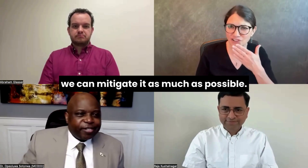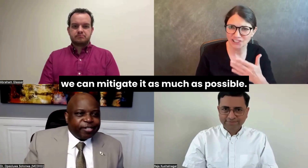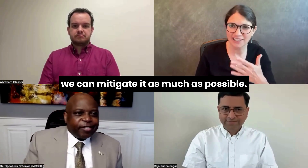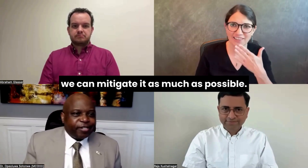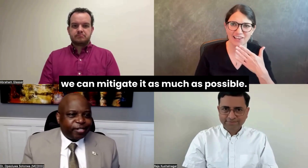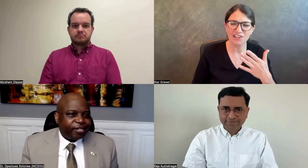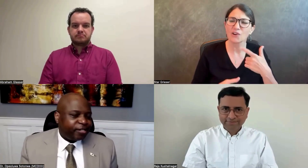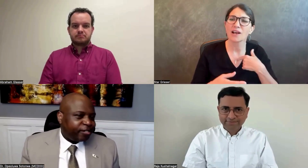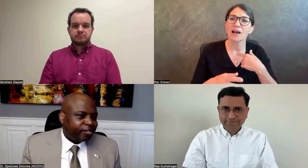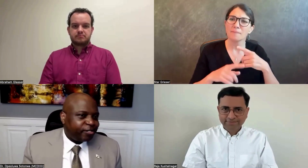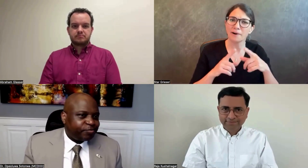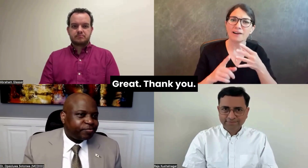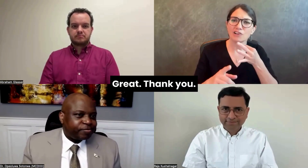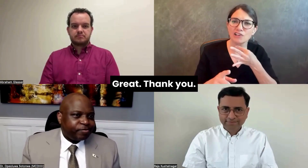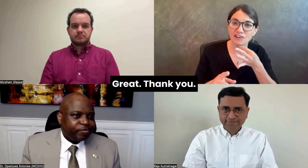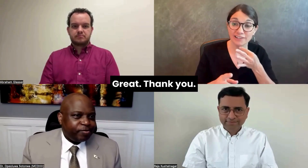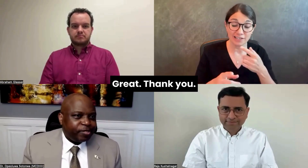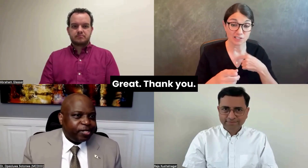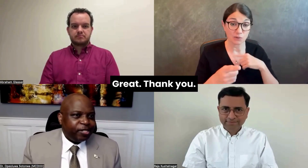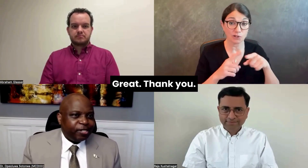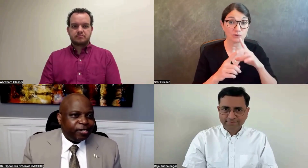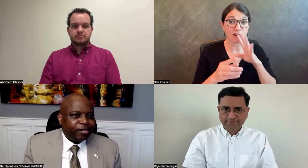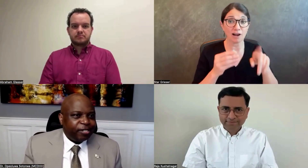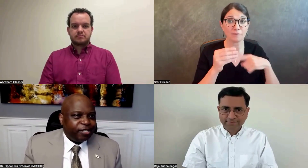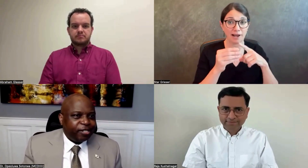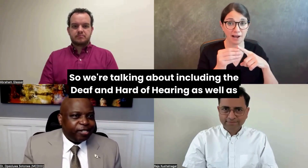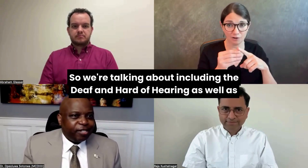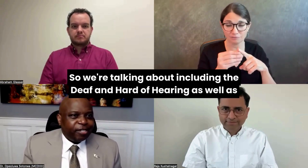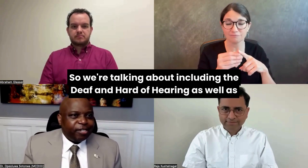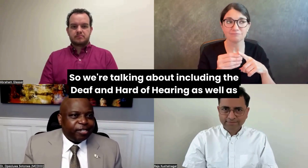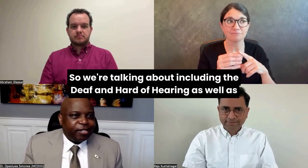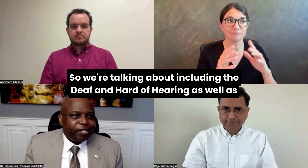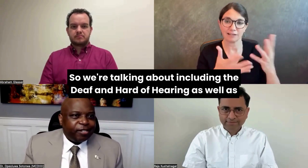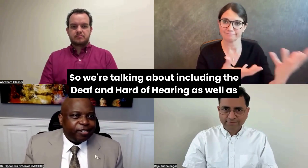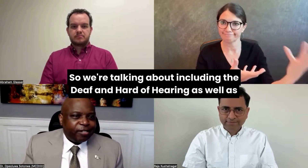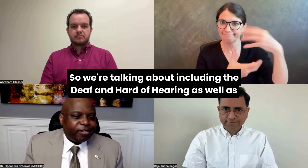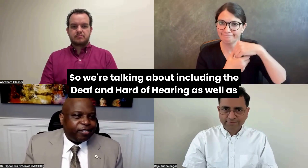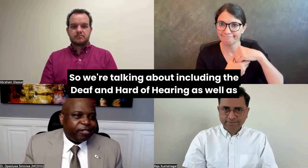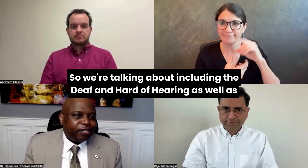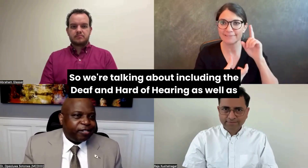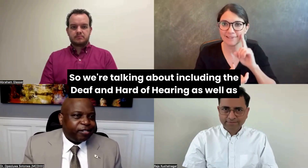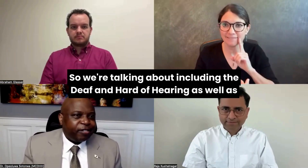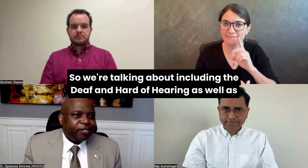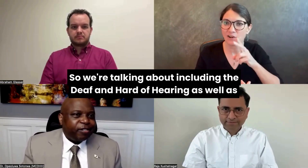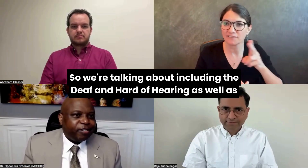Great. Thank you. So we're talking about including the Deaf and Hard of Hearing as well as